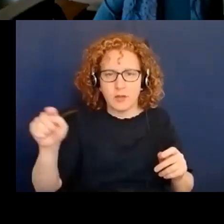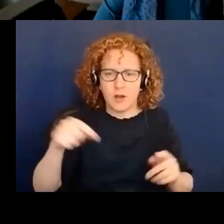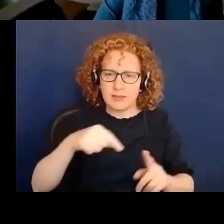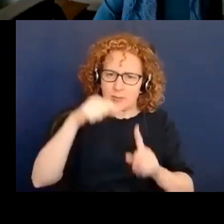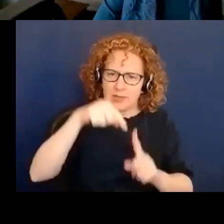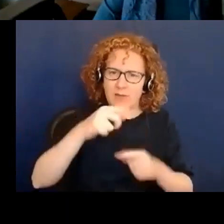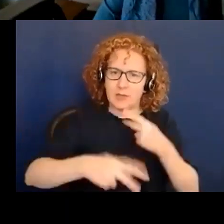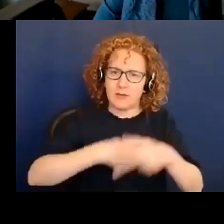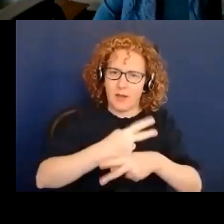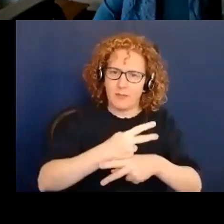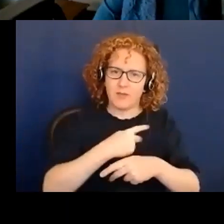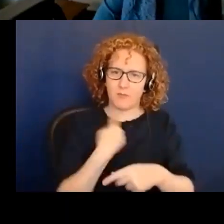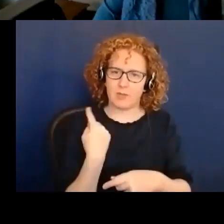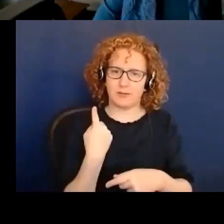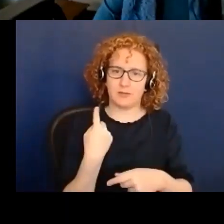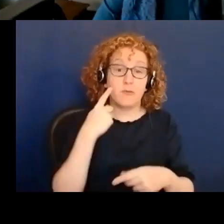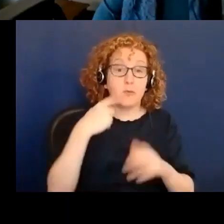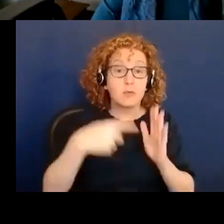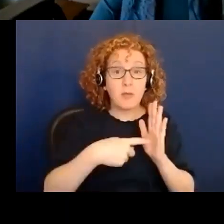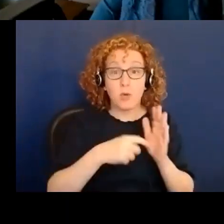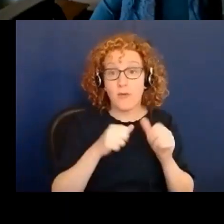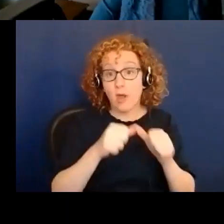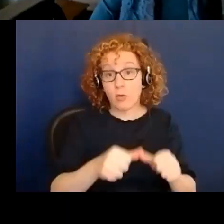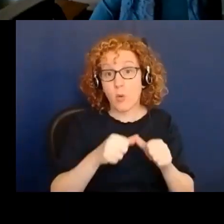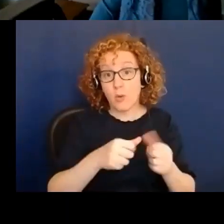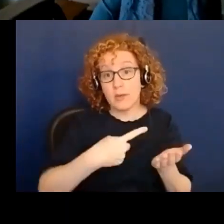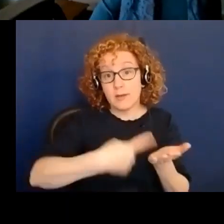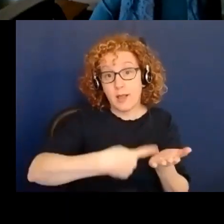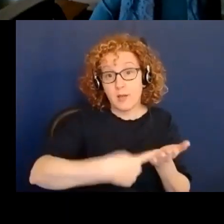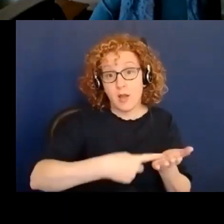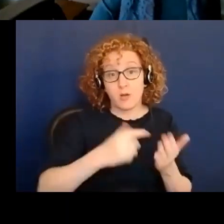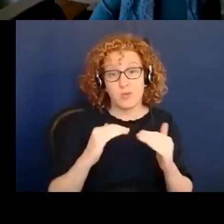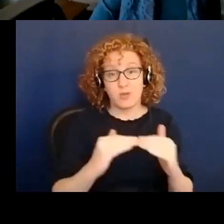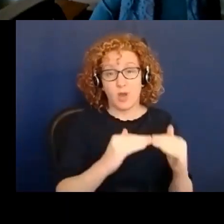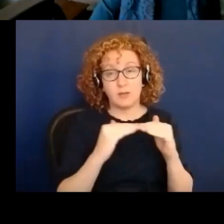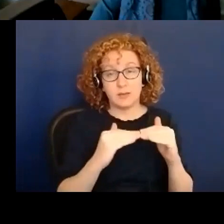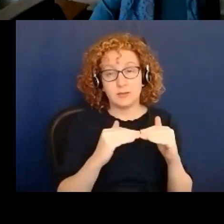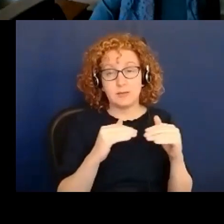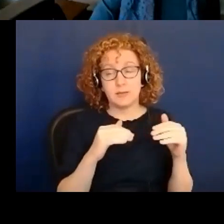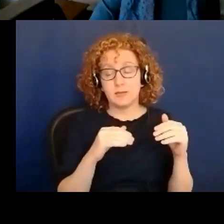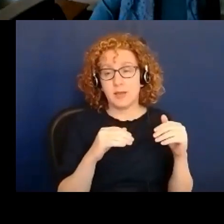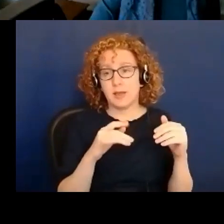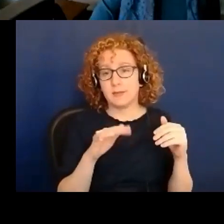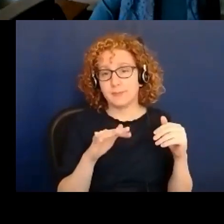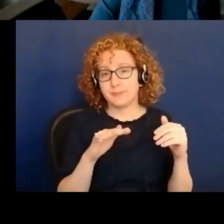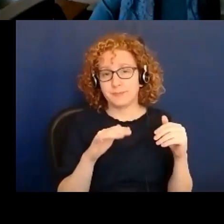for example we have an ongoing dialogue with some colleagues uh at uh at one of the local